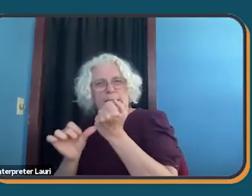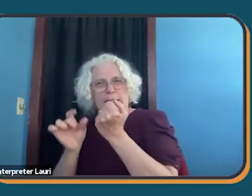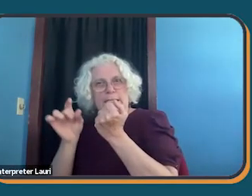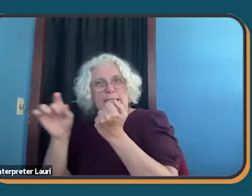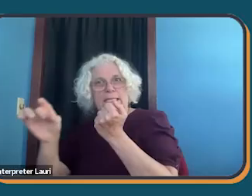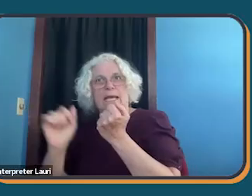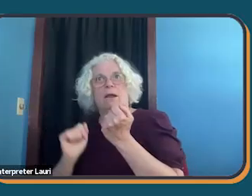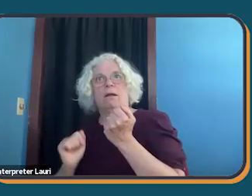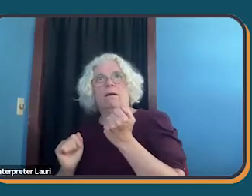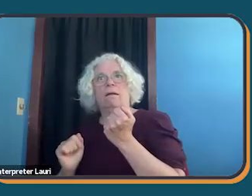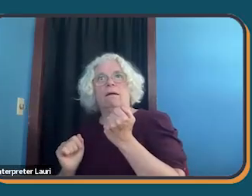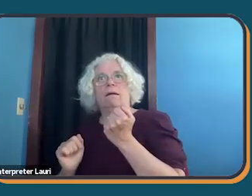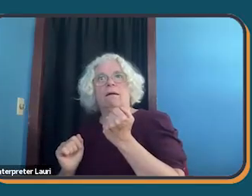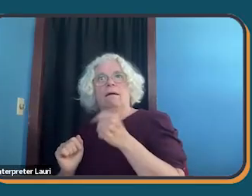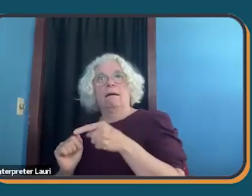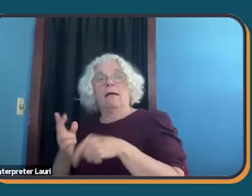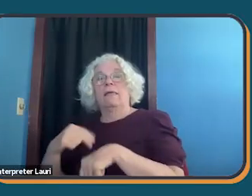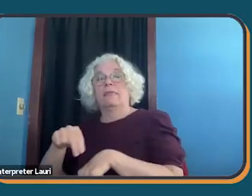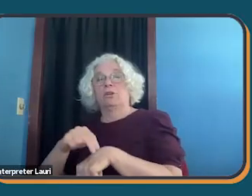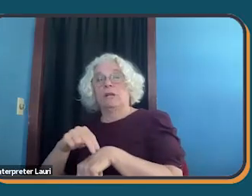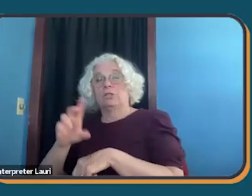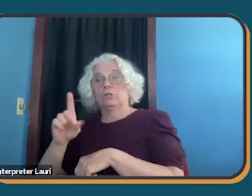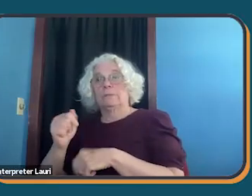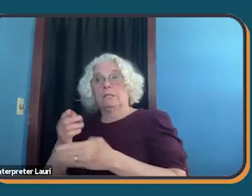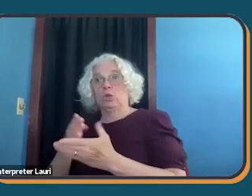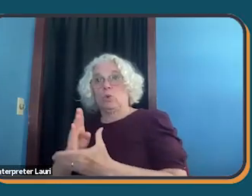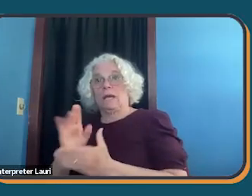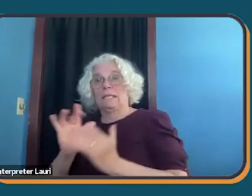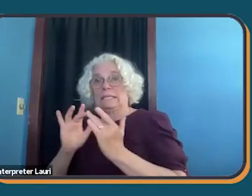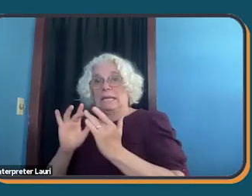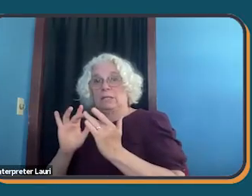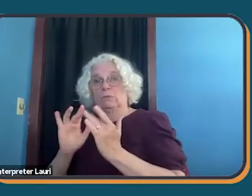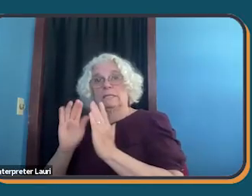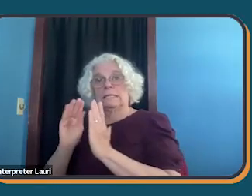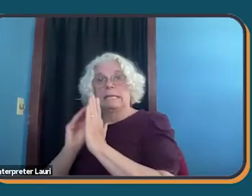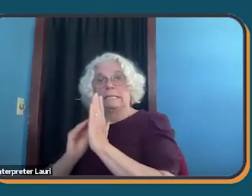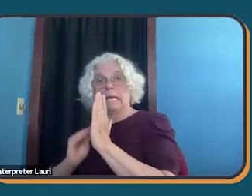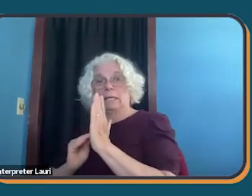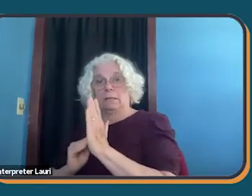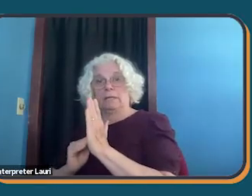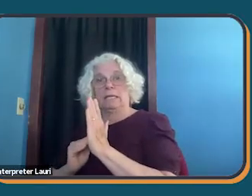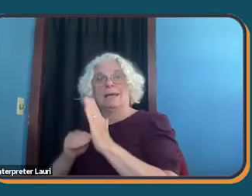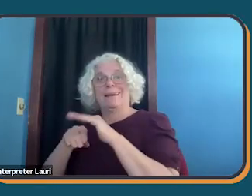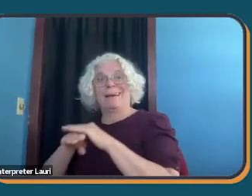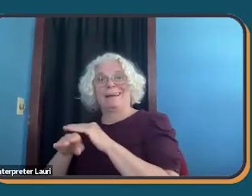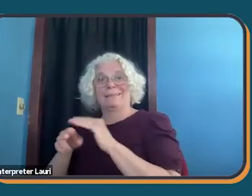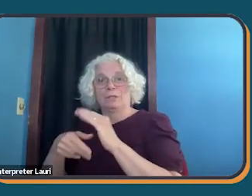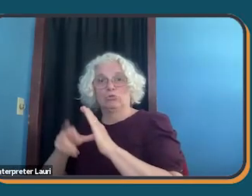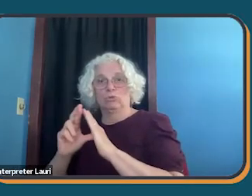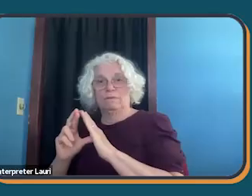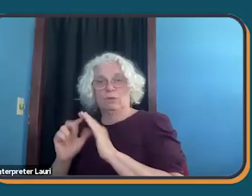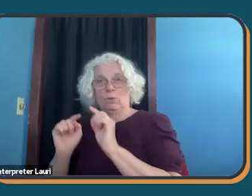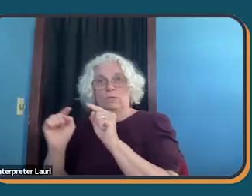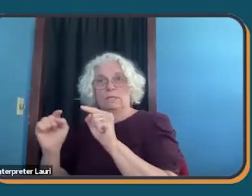Accessibility: The National Disability Rights Network can do document accessibility reviews,